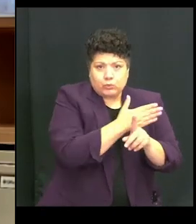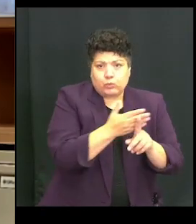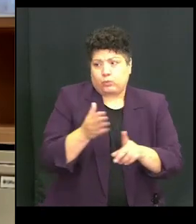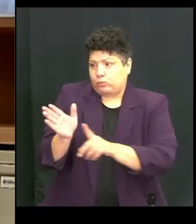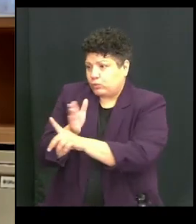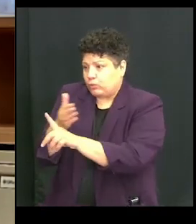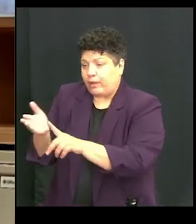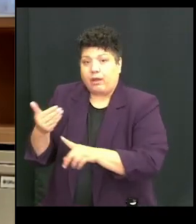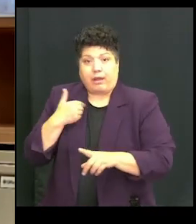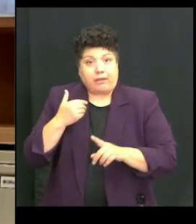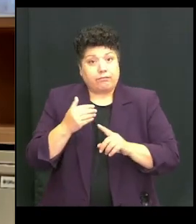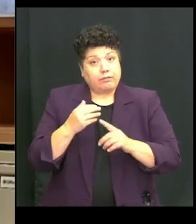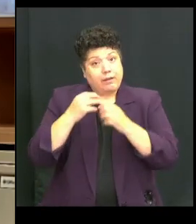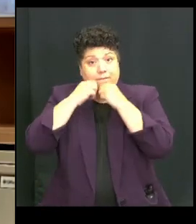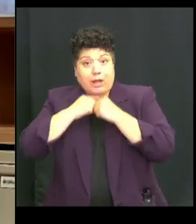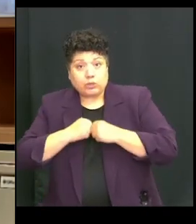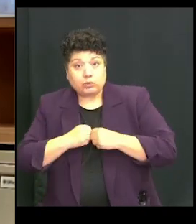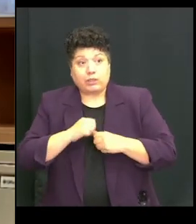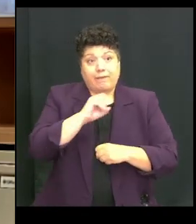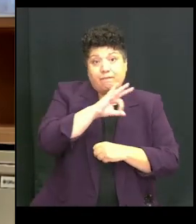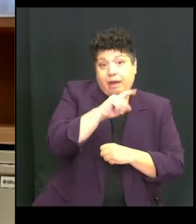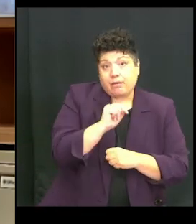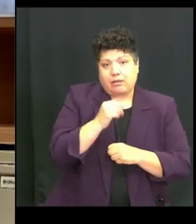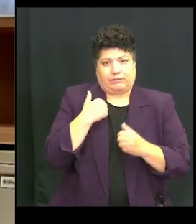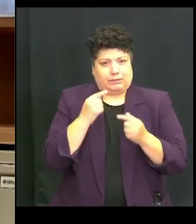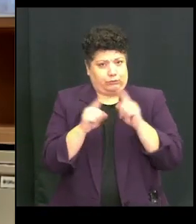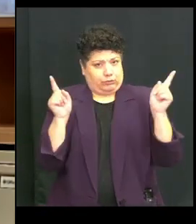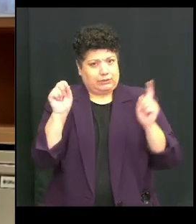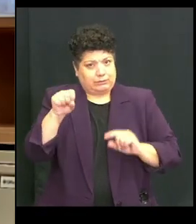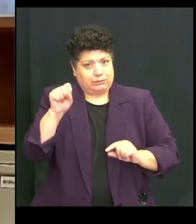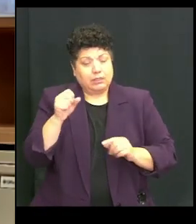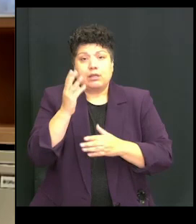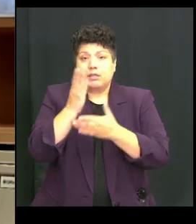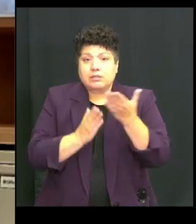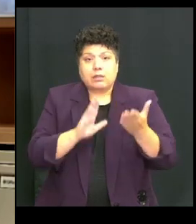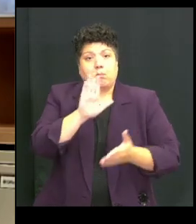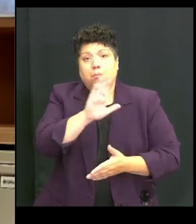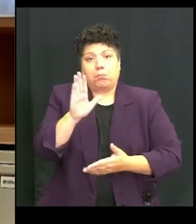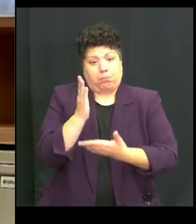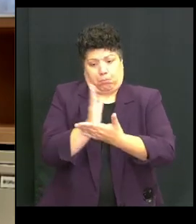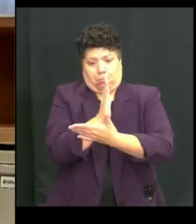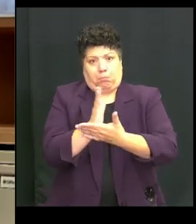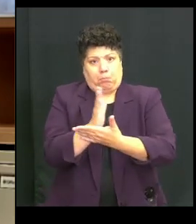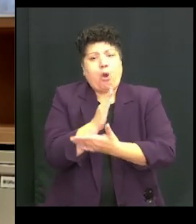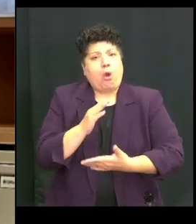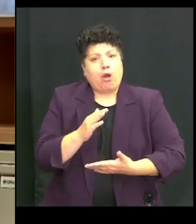Some questions have normative foundations where people are going to disagree and in those cases,